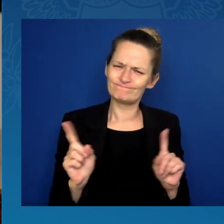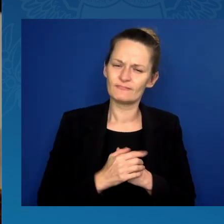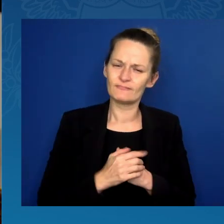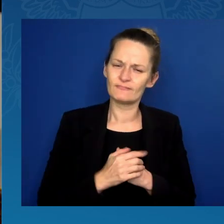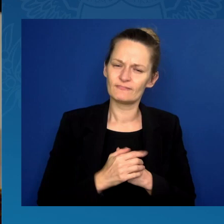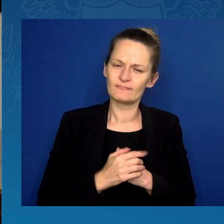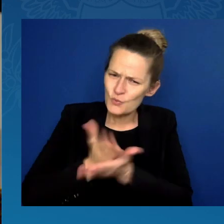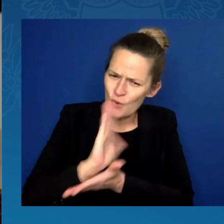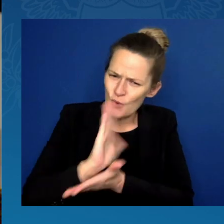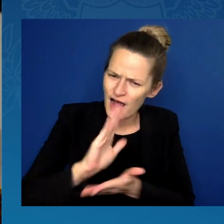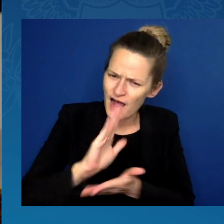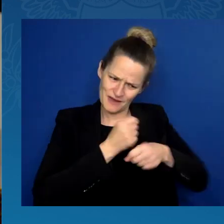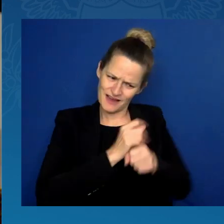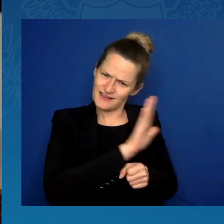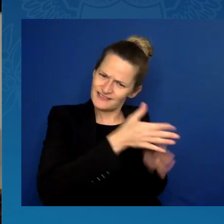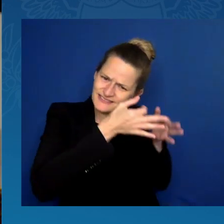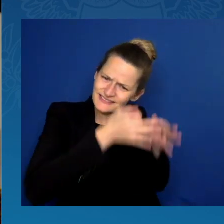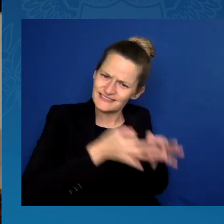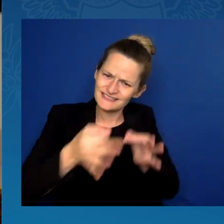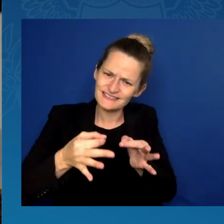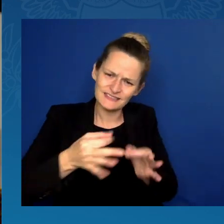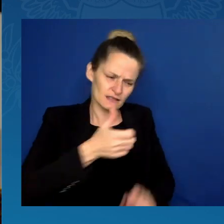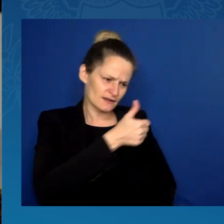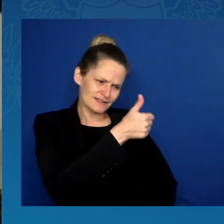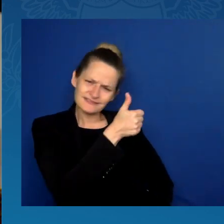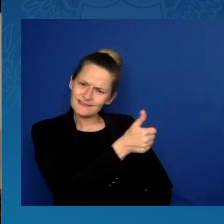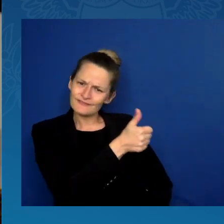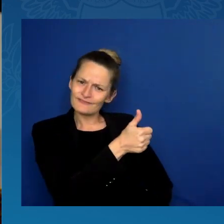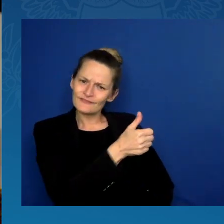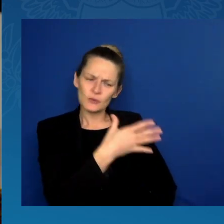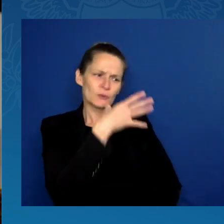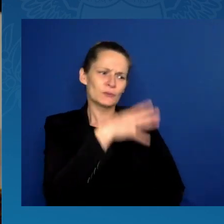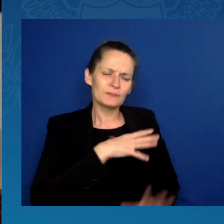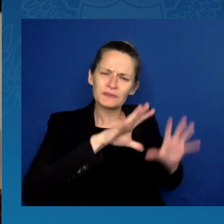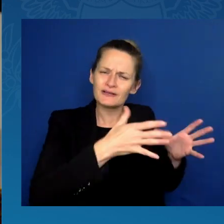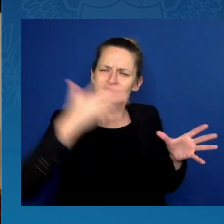They have agency to make it, if they choose, in consultation with their priests,